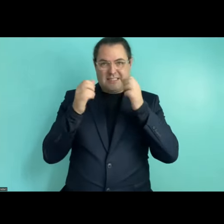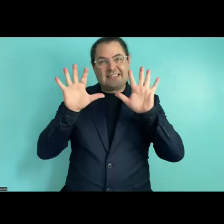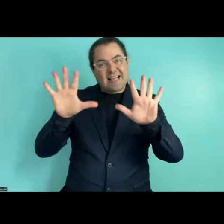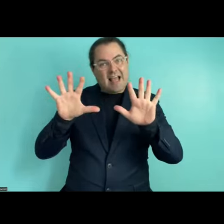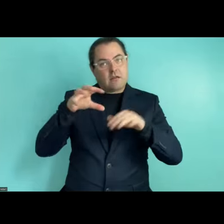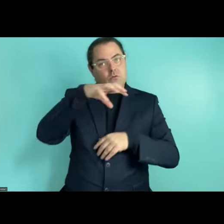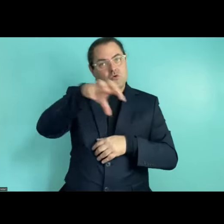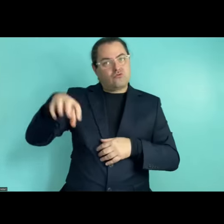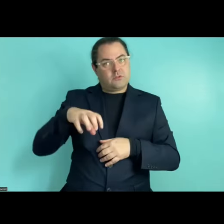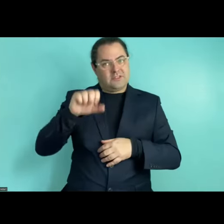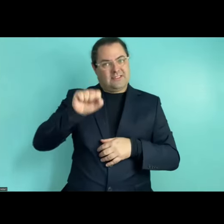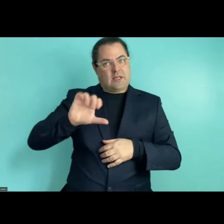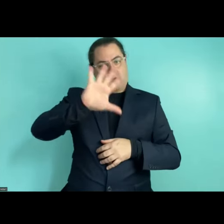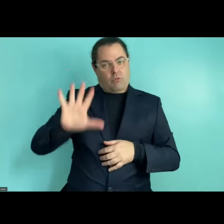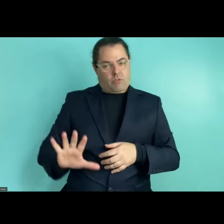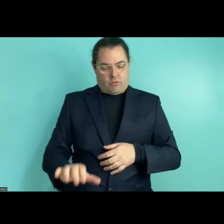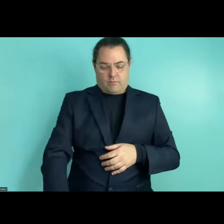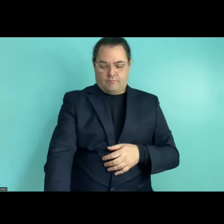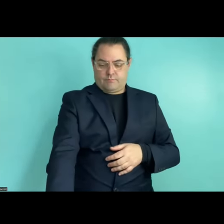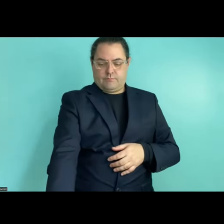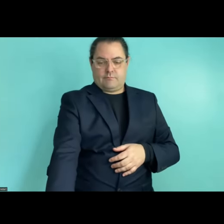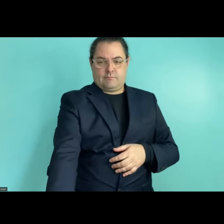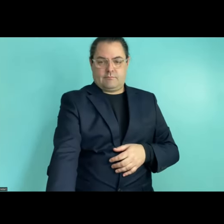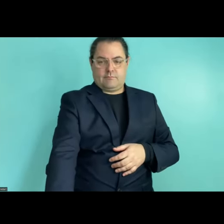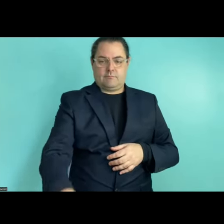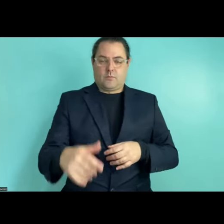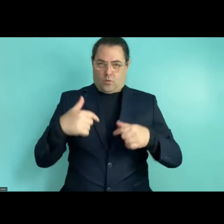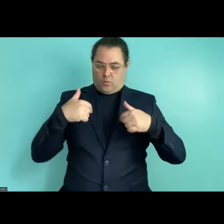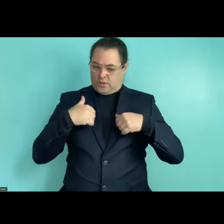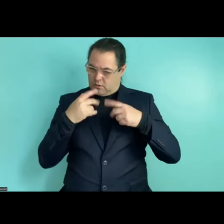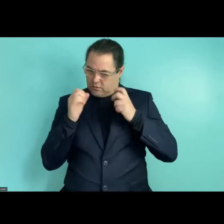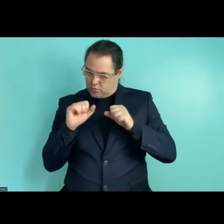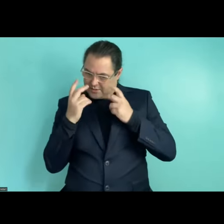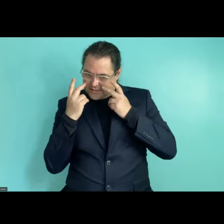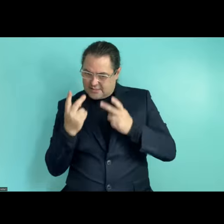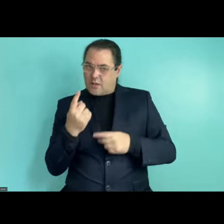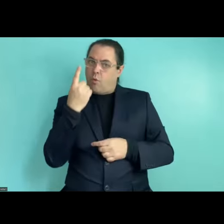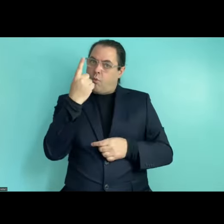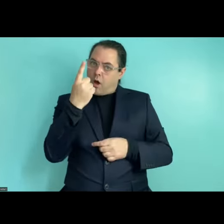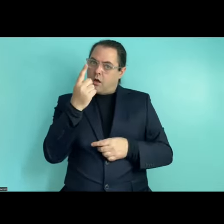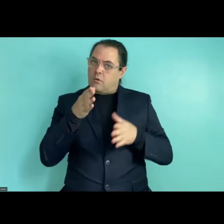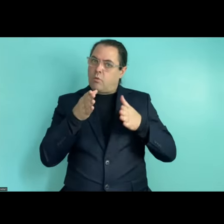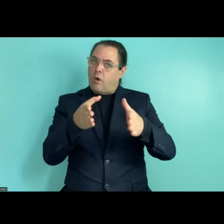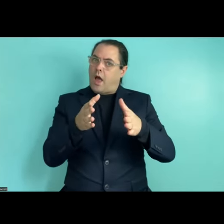our collaboration, and we were able to establish one interesting approach in that he's having